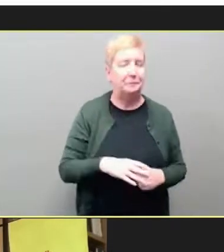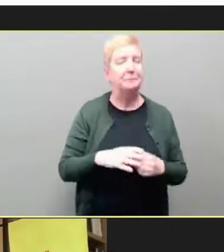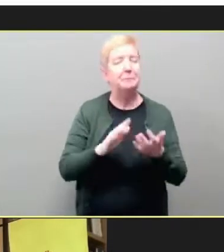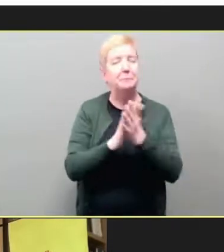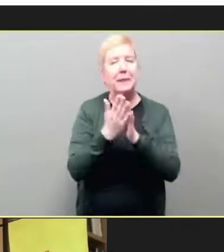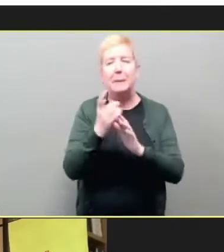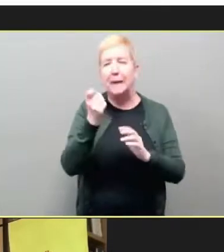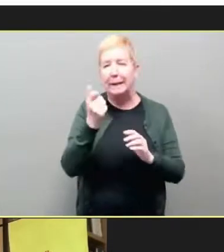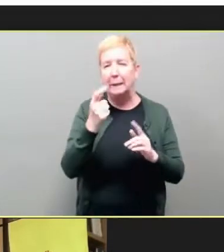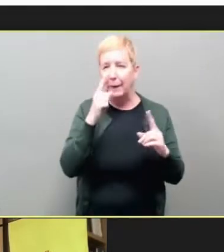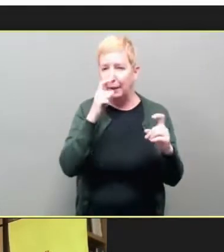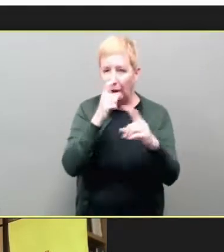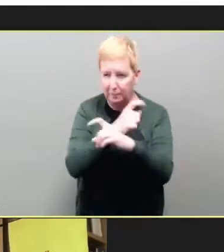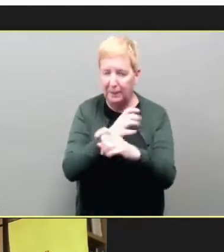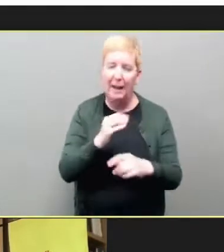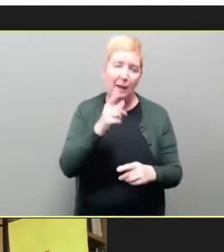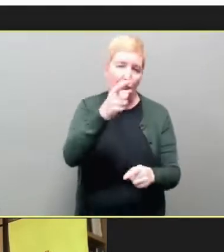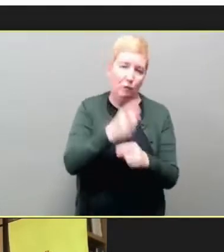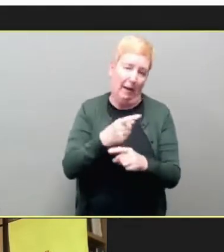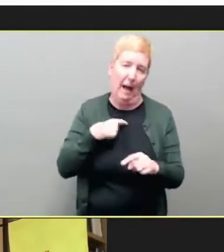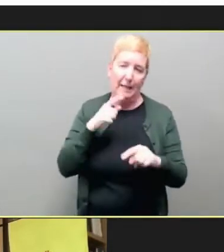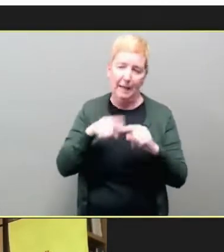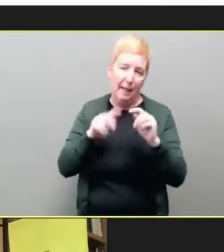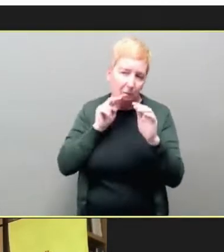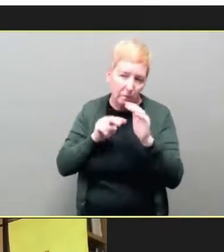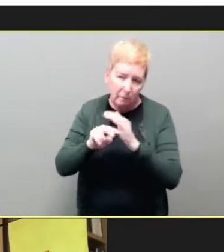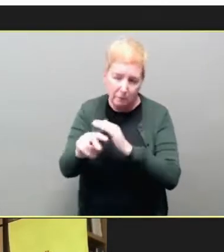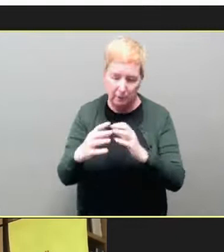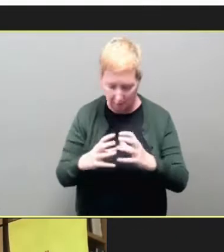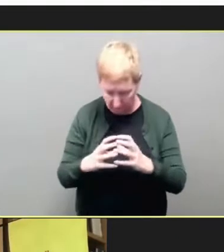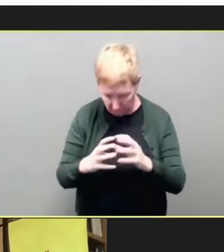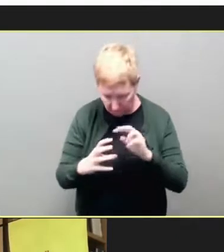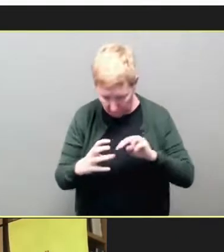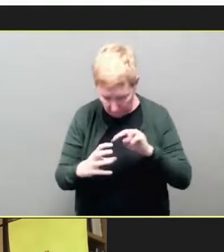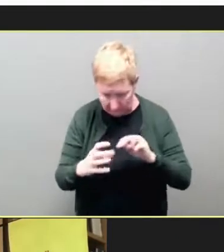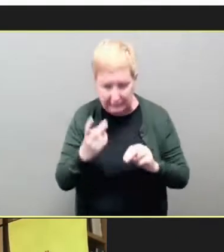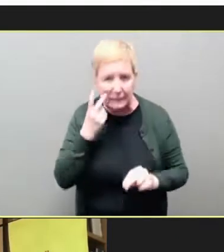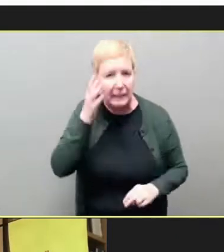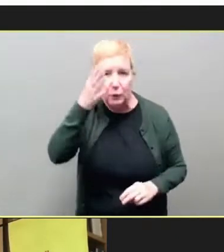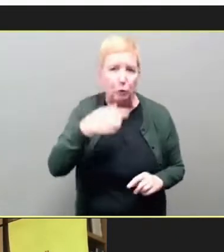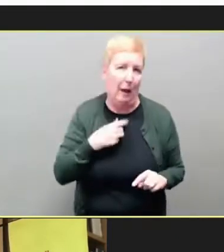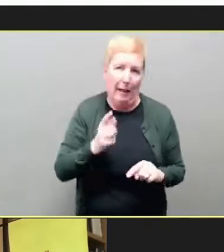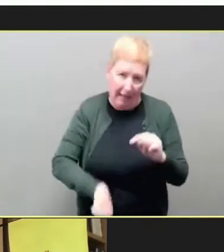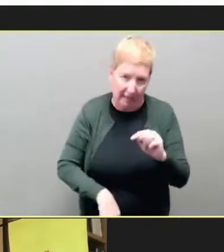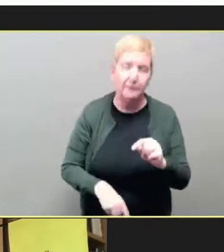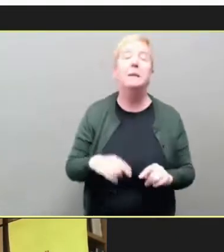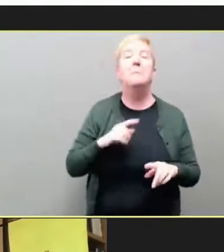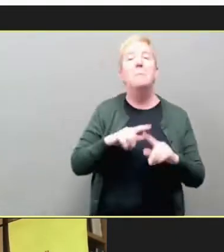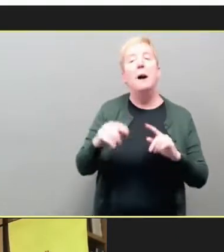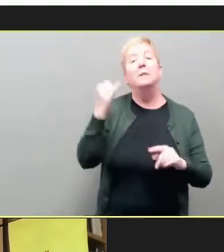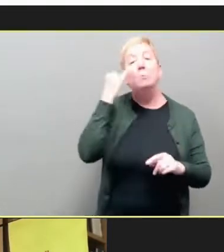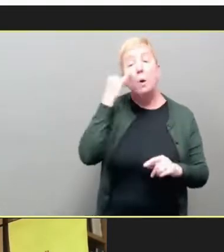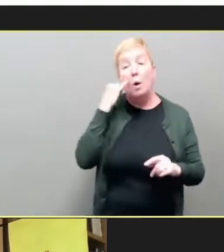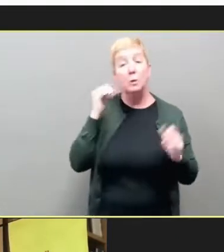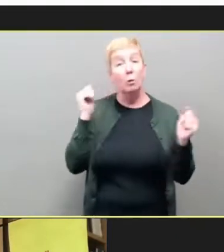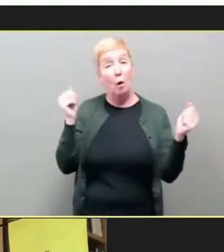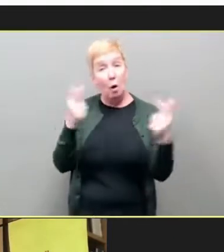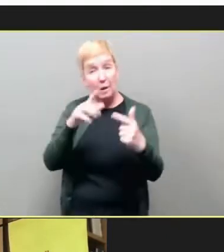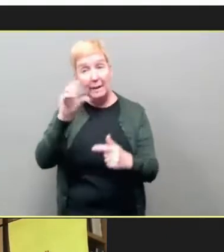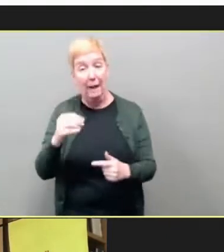you're right, I don't have a crystal ball. So assuming that every county is at 50 vaccination rate, we won't have to deal with that issue. My